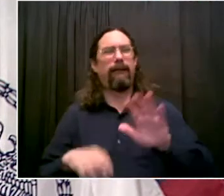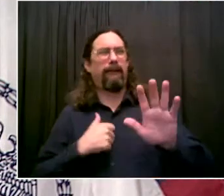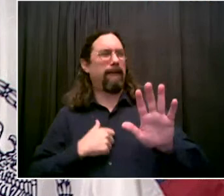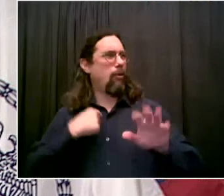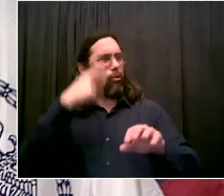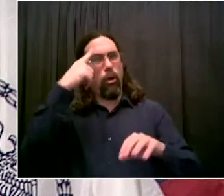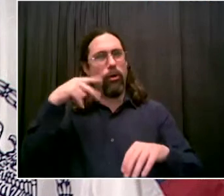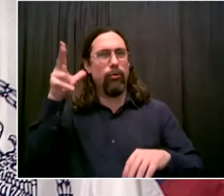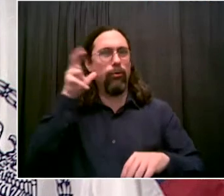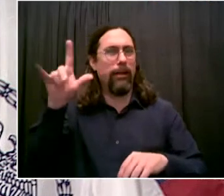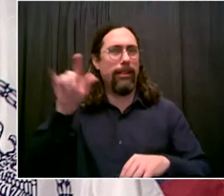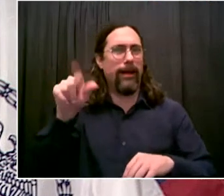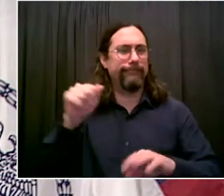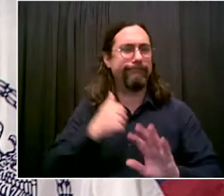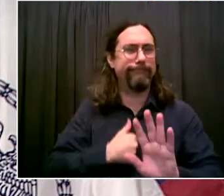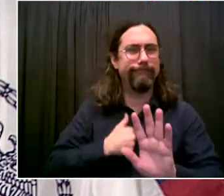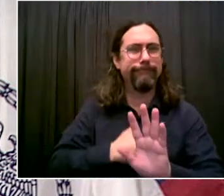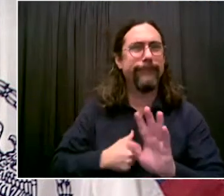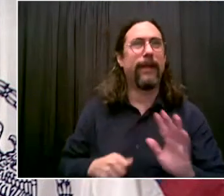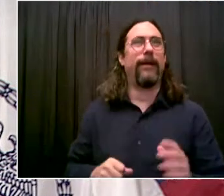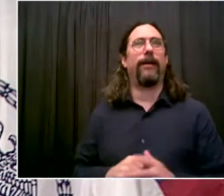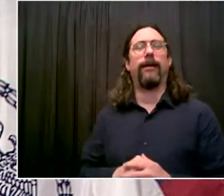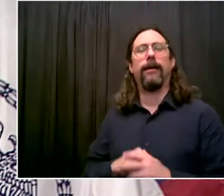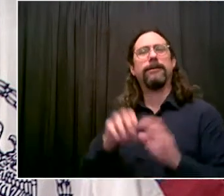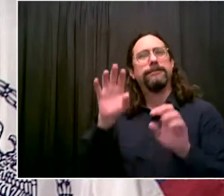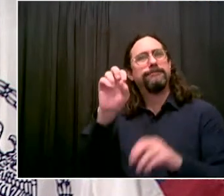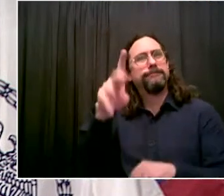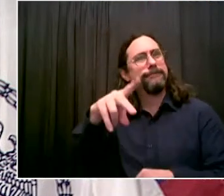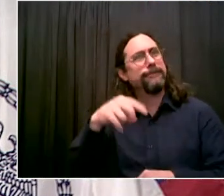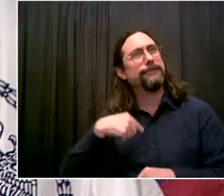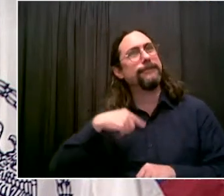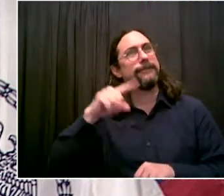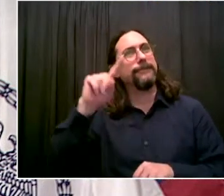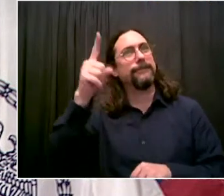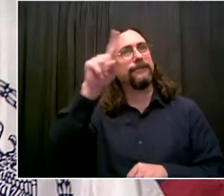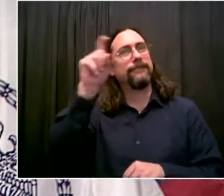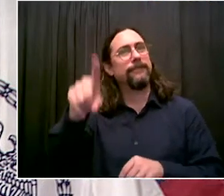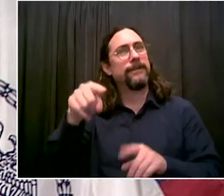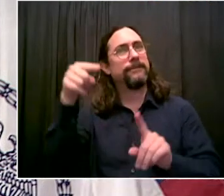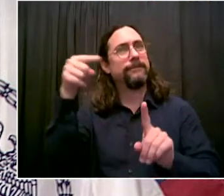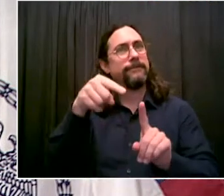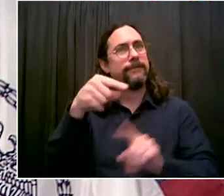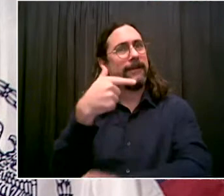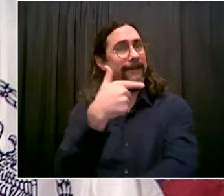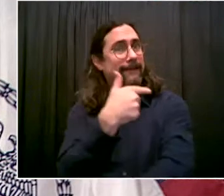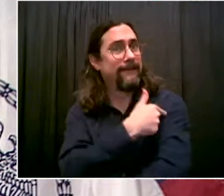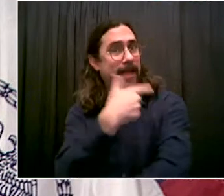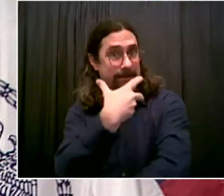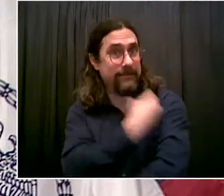THE RECORD. Reporter: HOW ARE VACCINATIONS